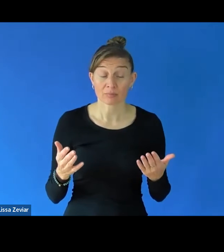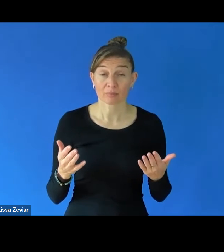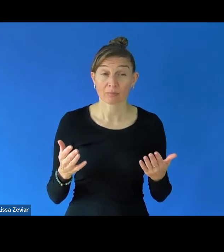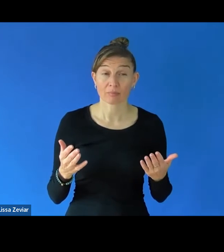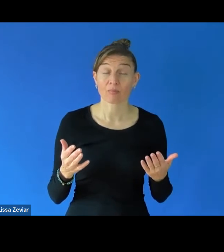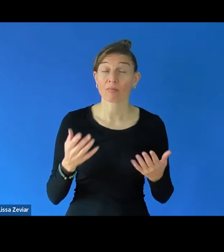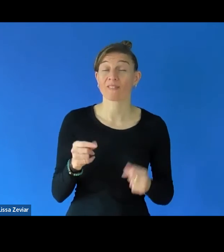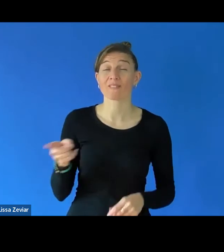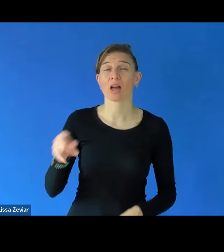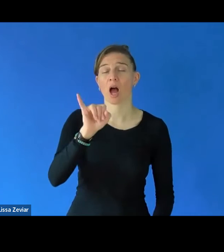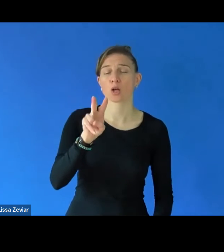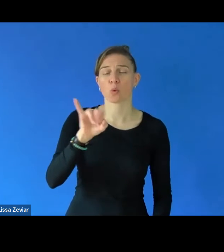I am going to share my screen.